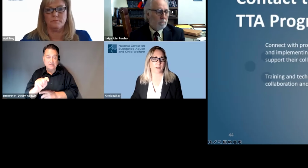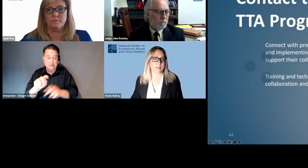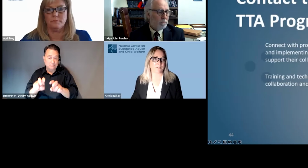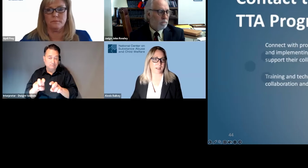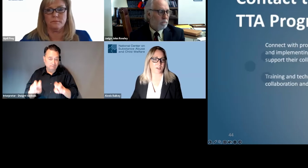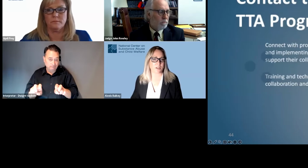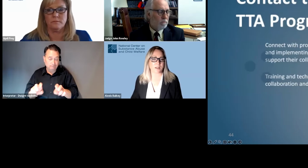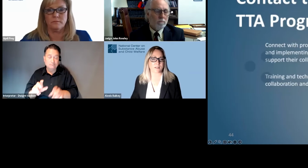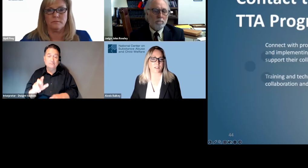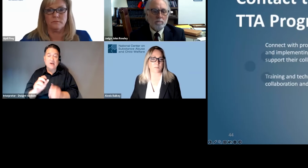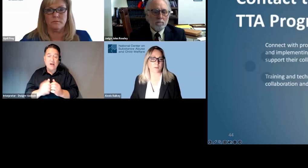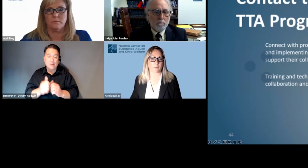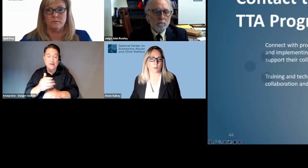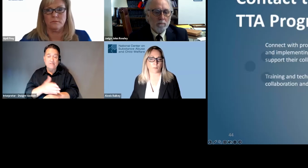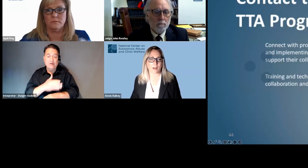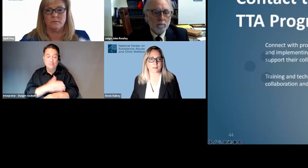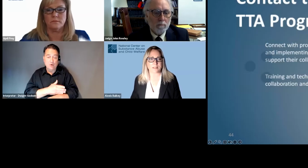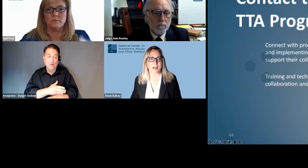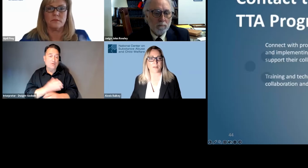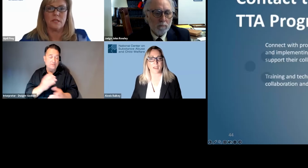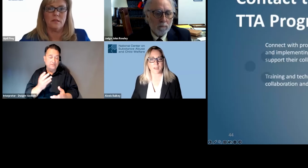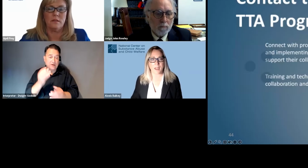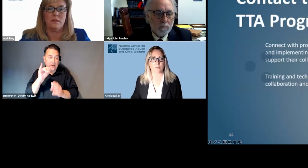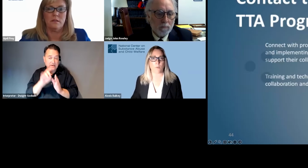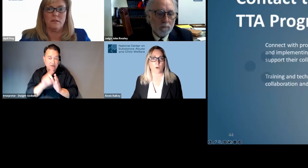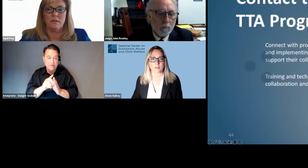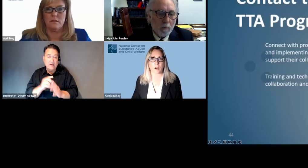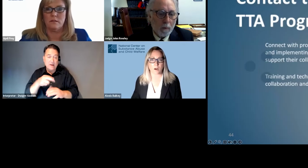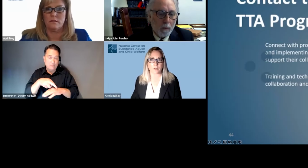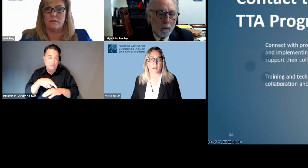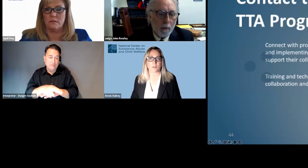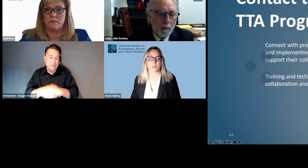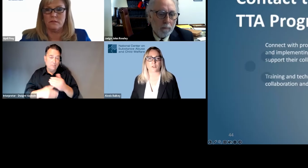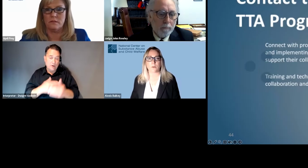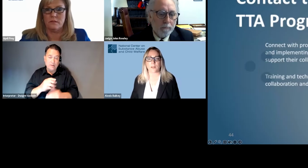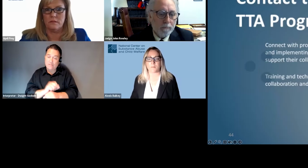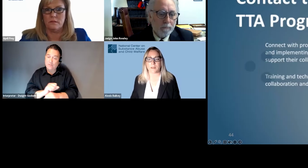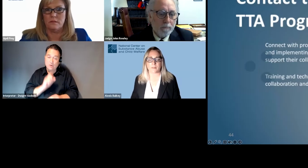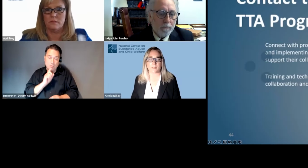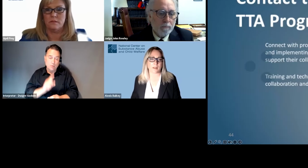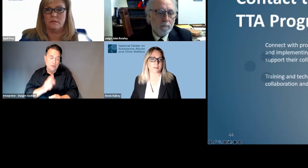their identification assessment referral process, how they have worked hard to truly meet the needs